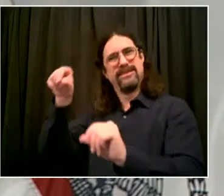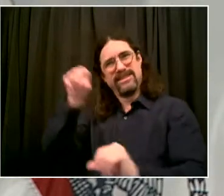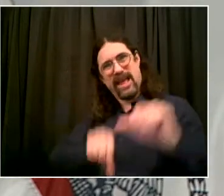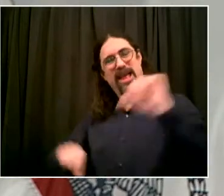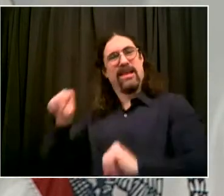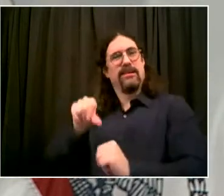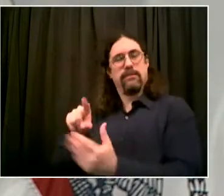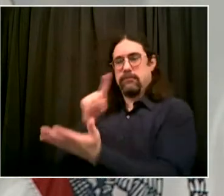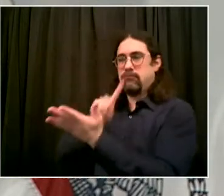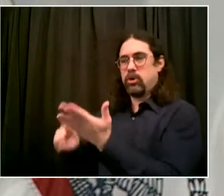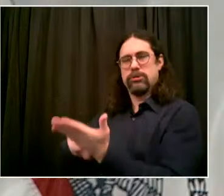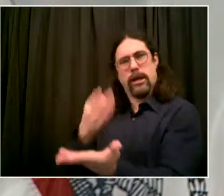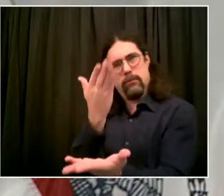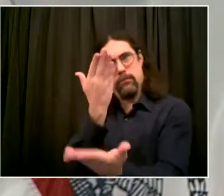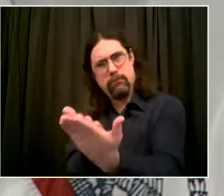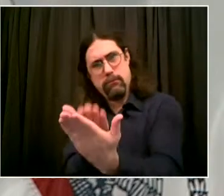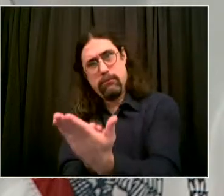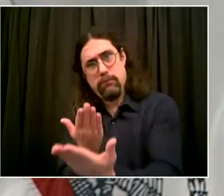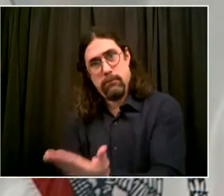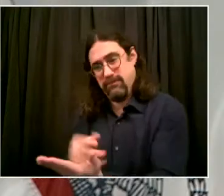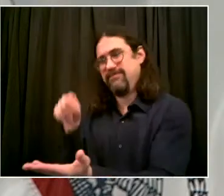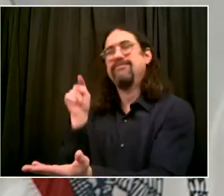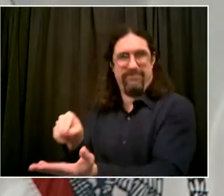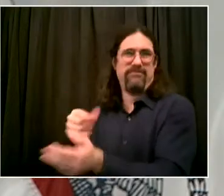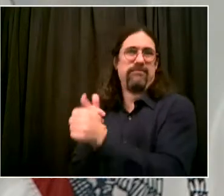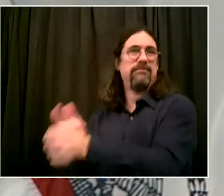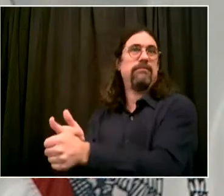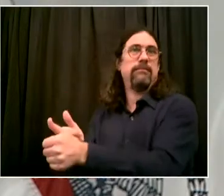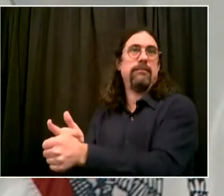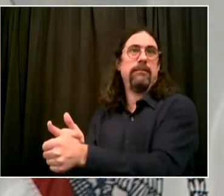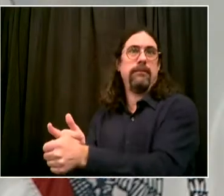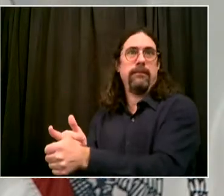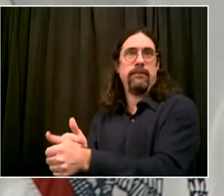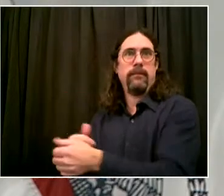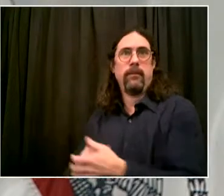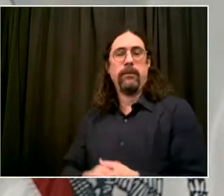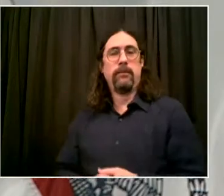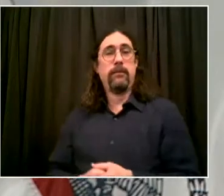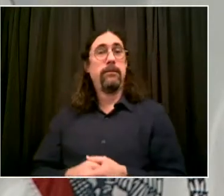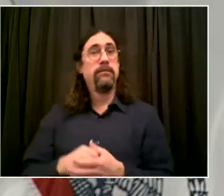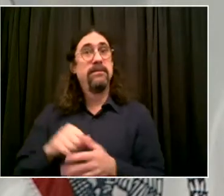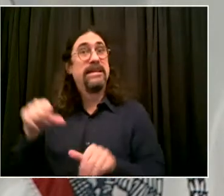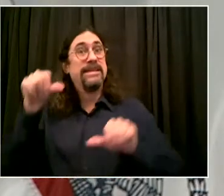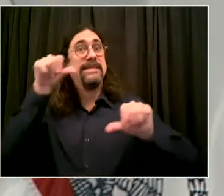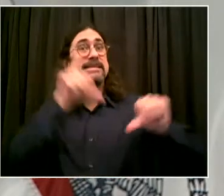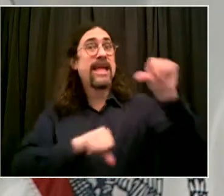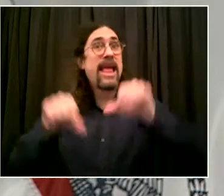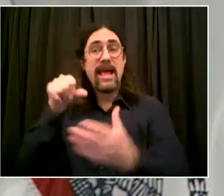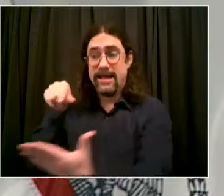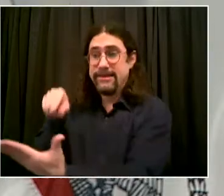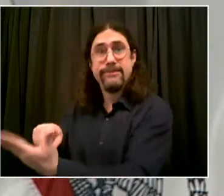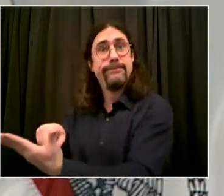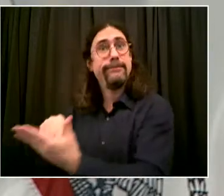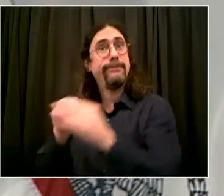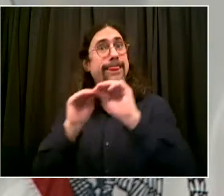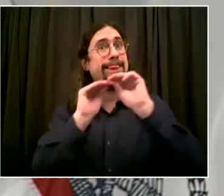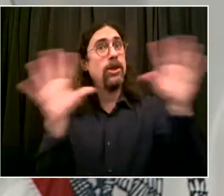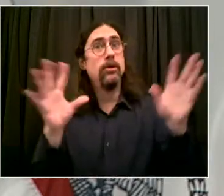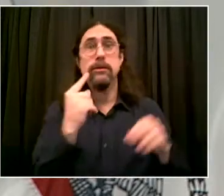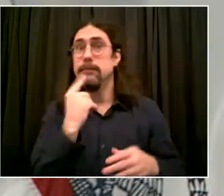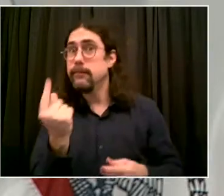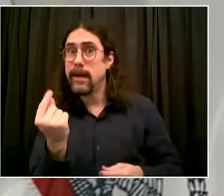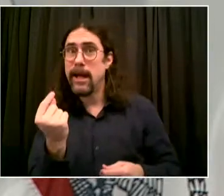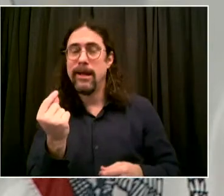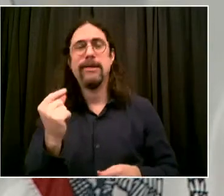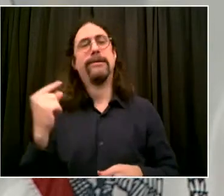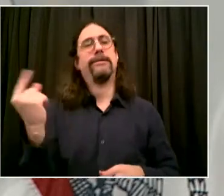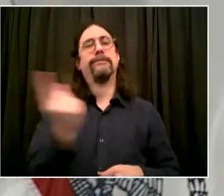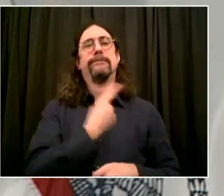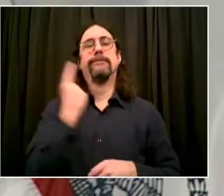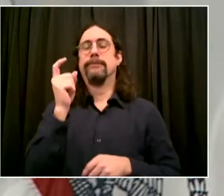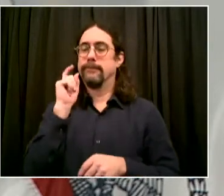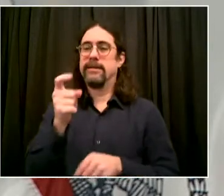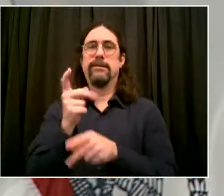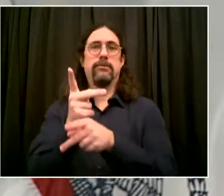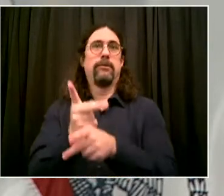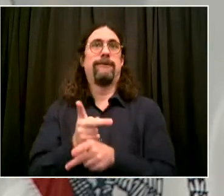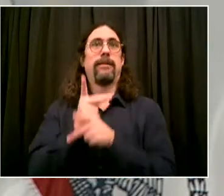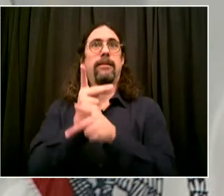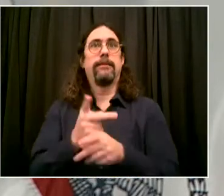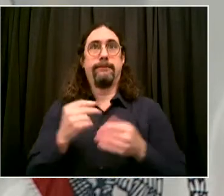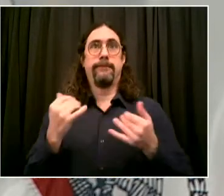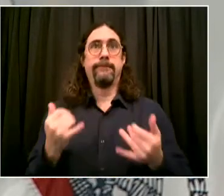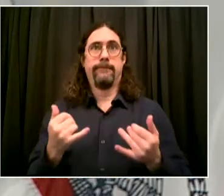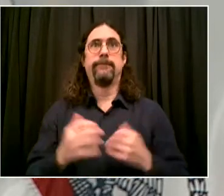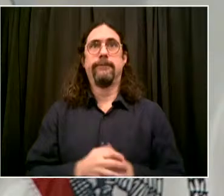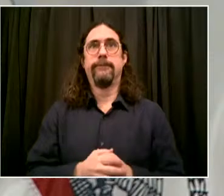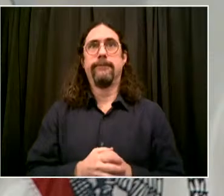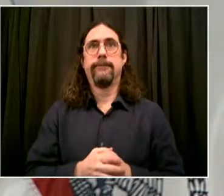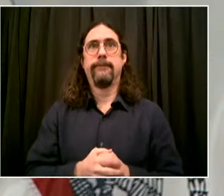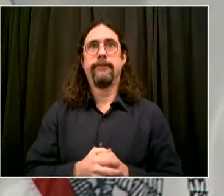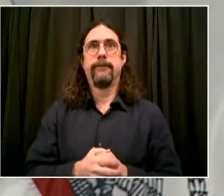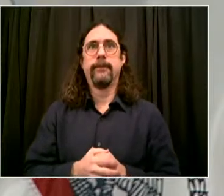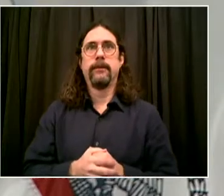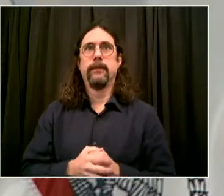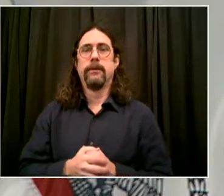IS CLEAR